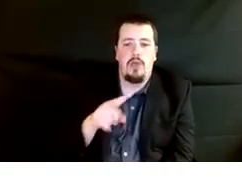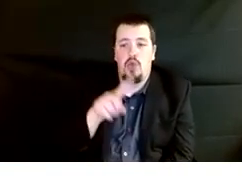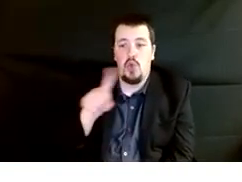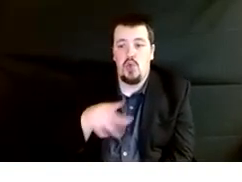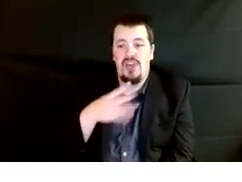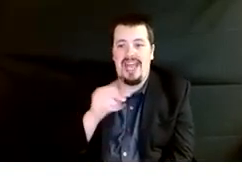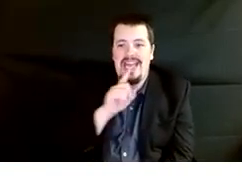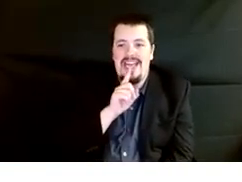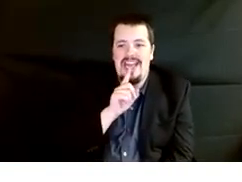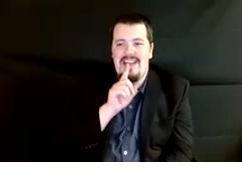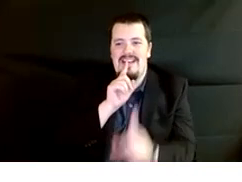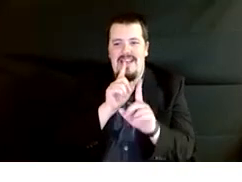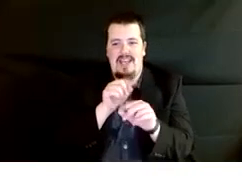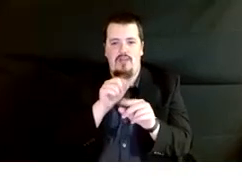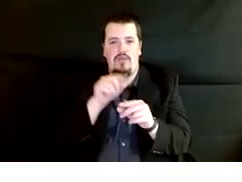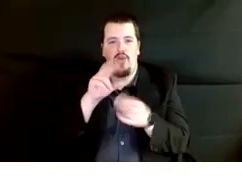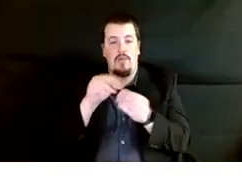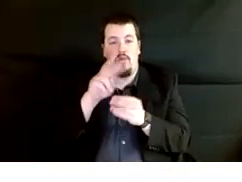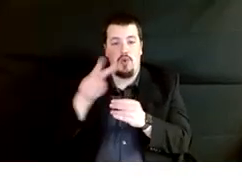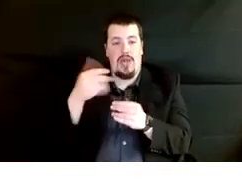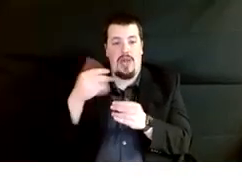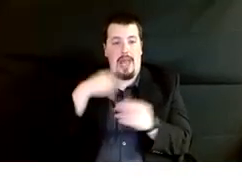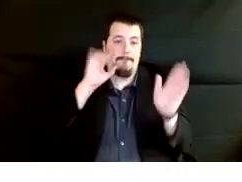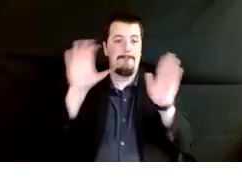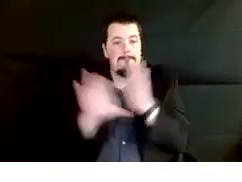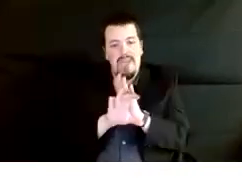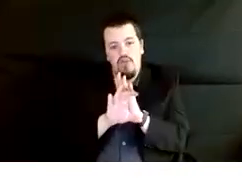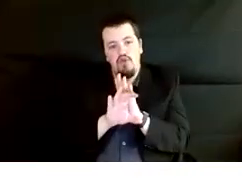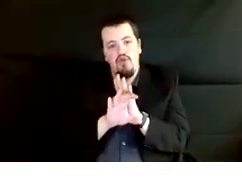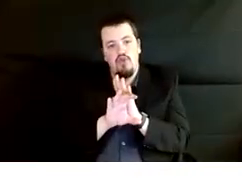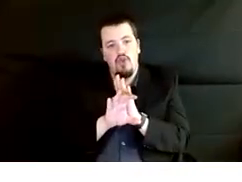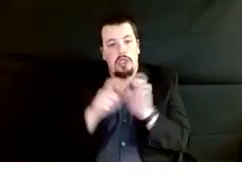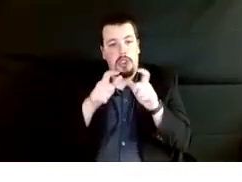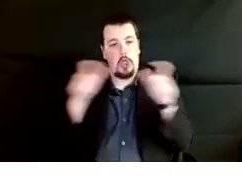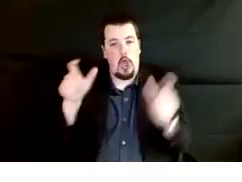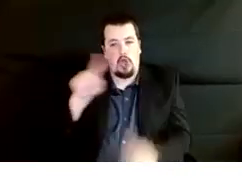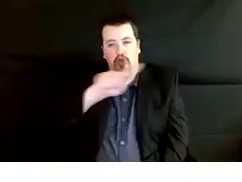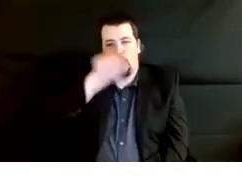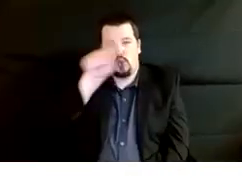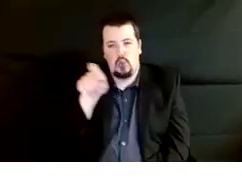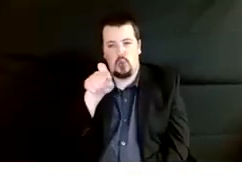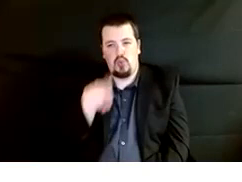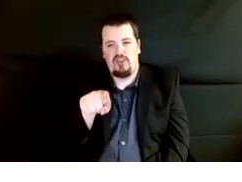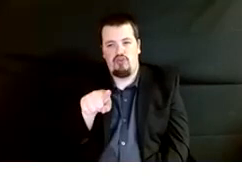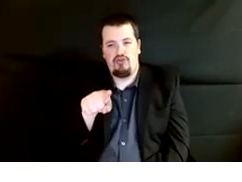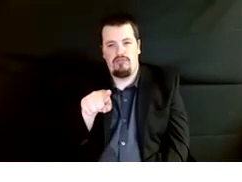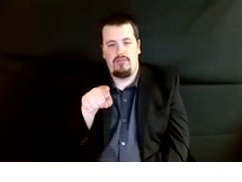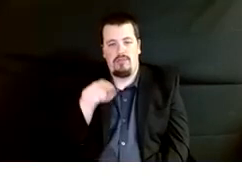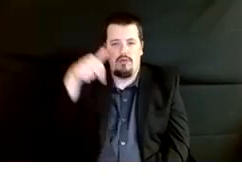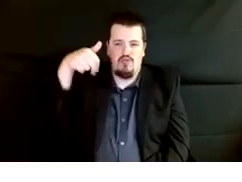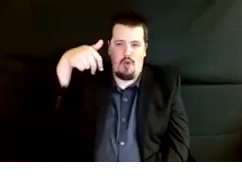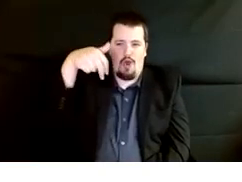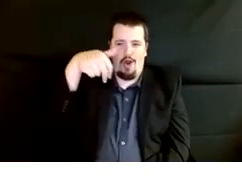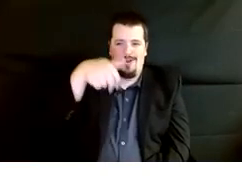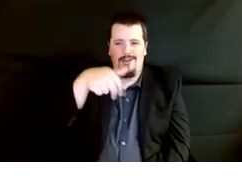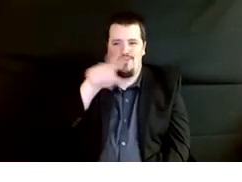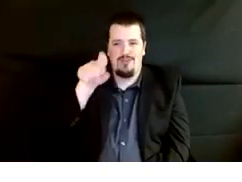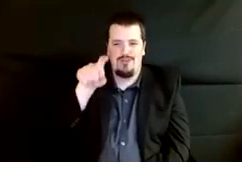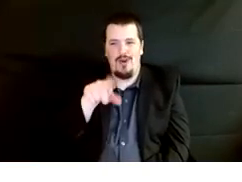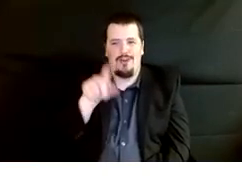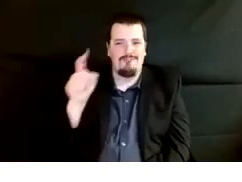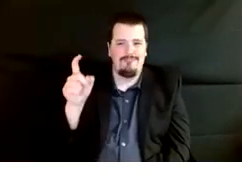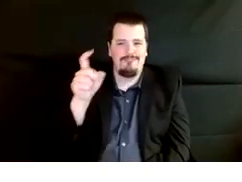this slide 22 has a picture of a ..a large question mark that is walking and um a sort of sticky kind